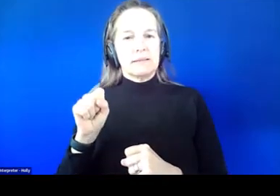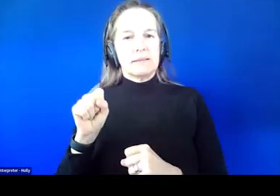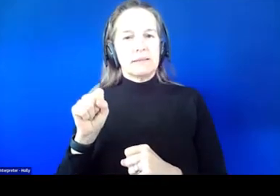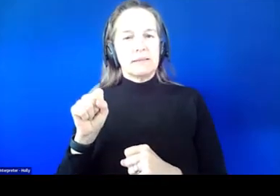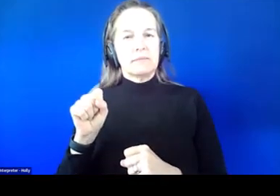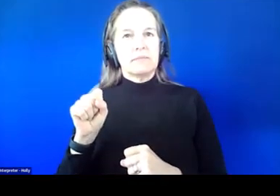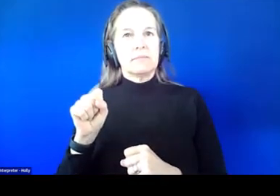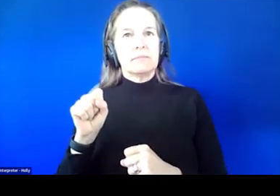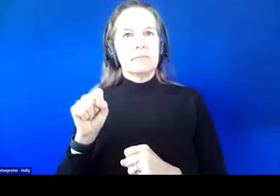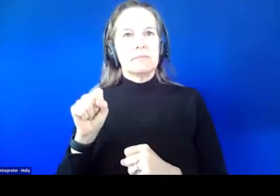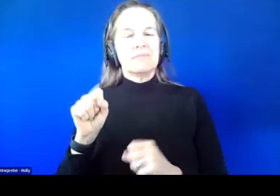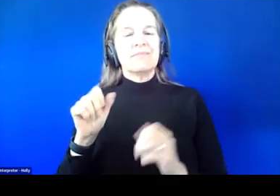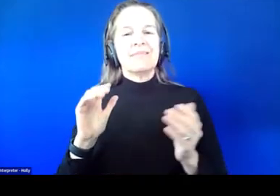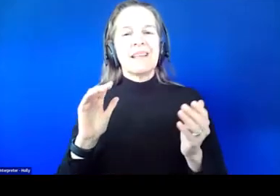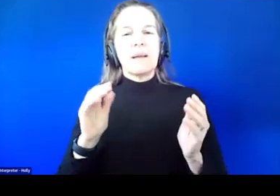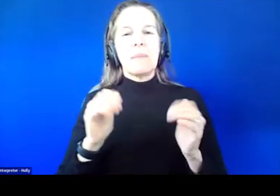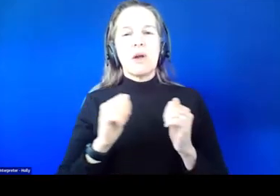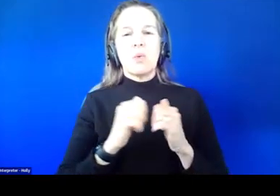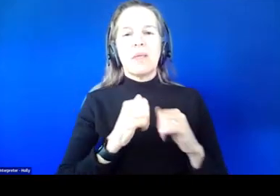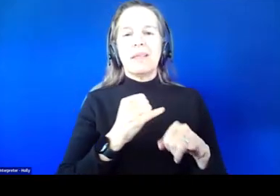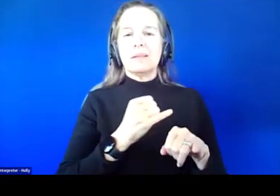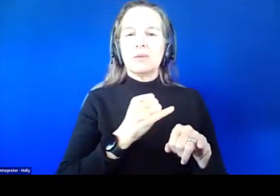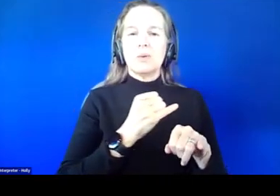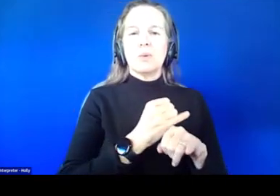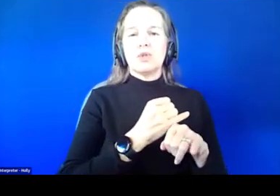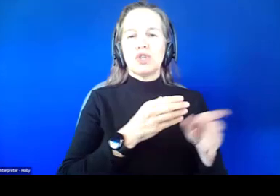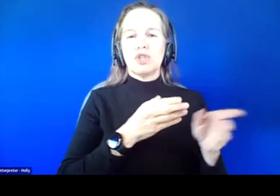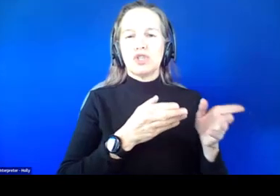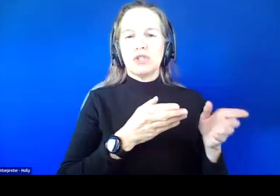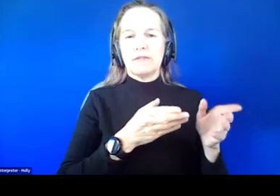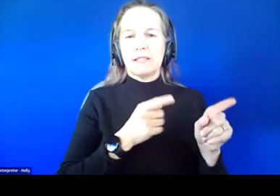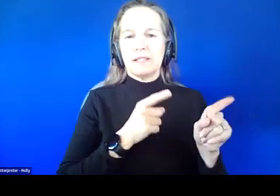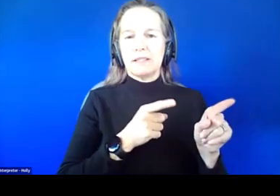institutional services. This data is